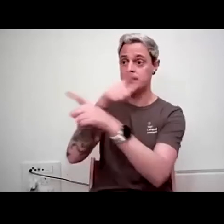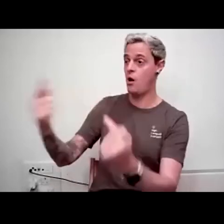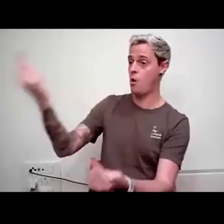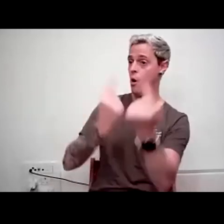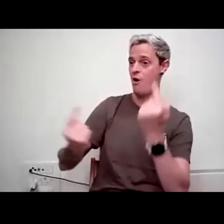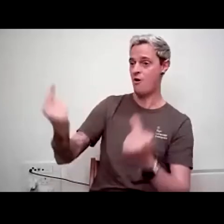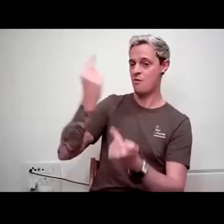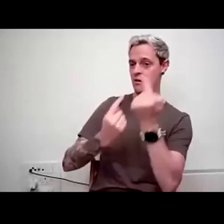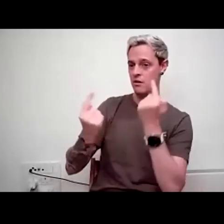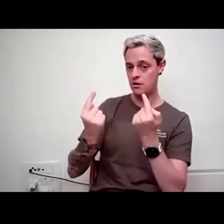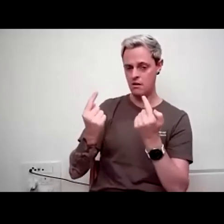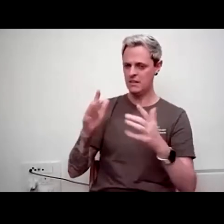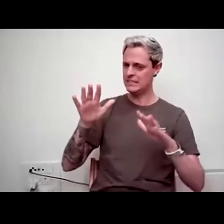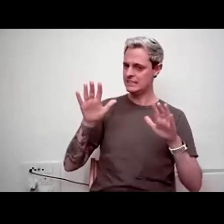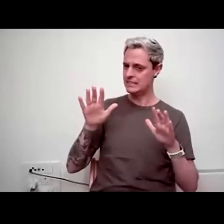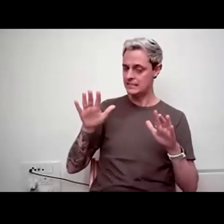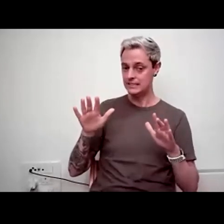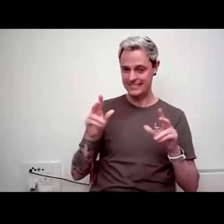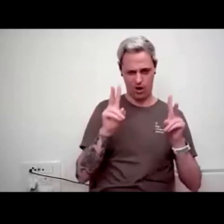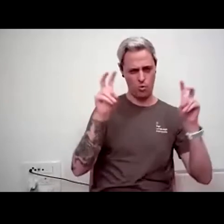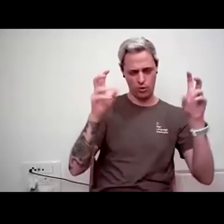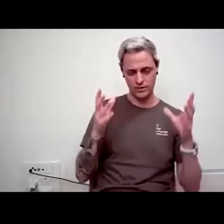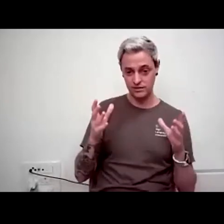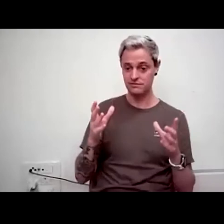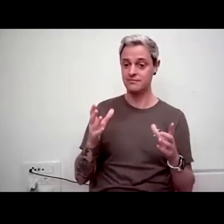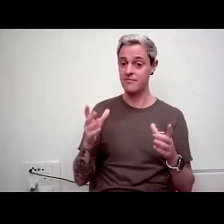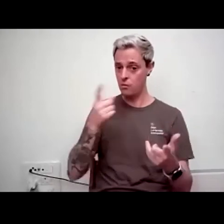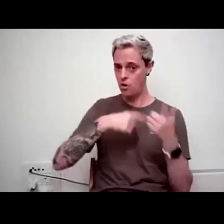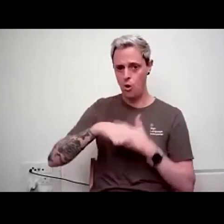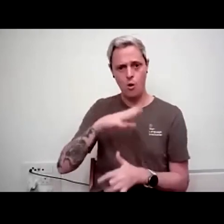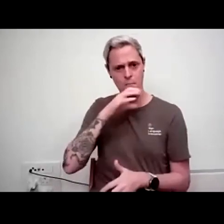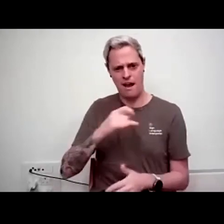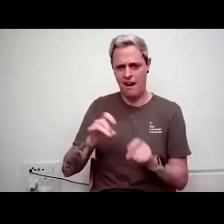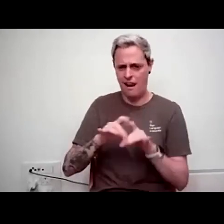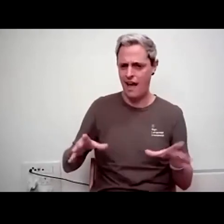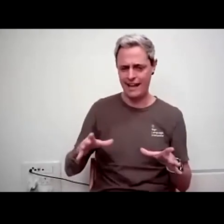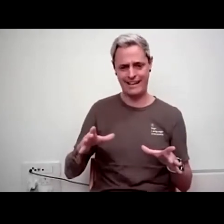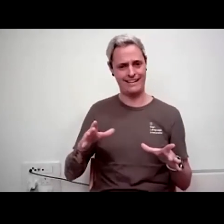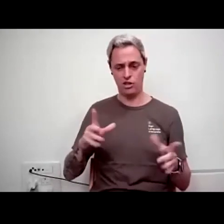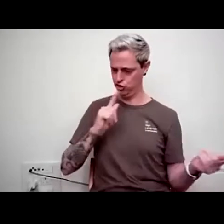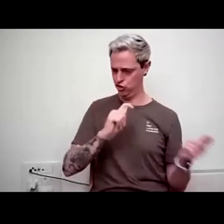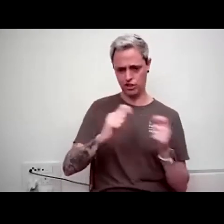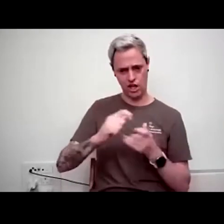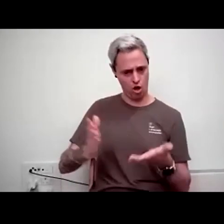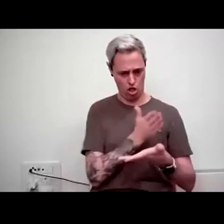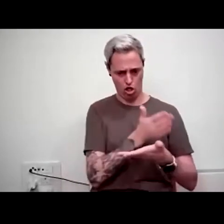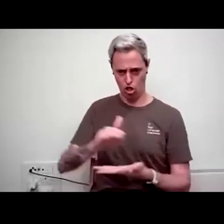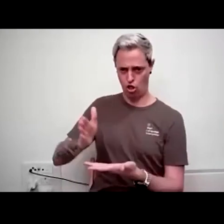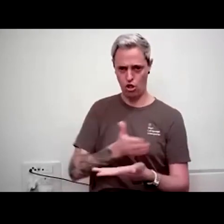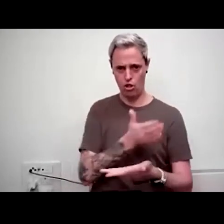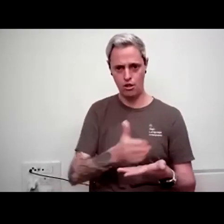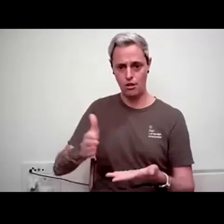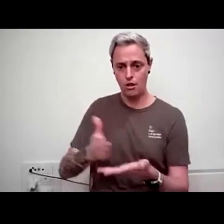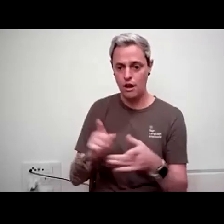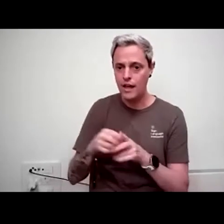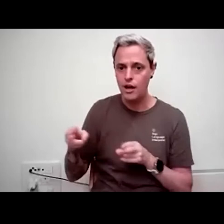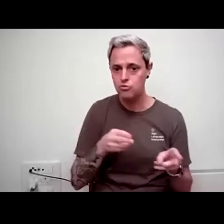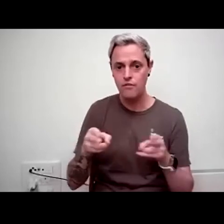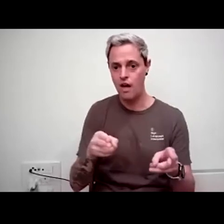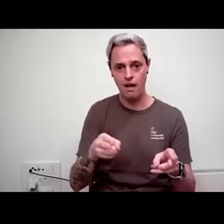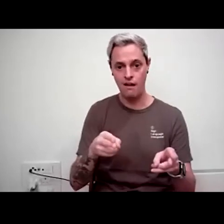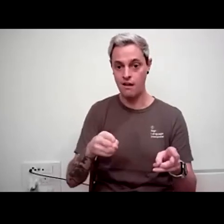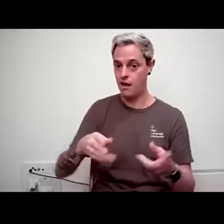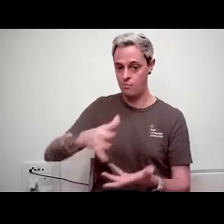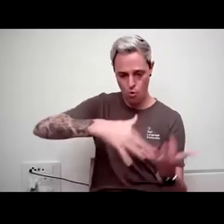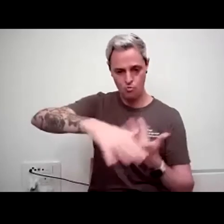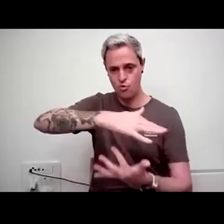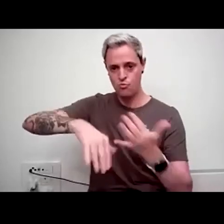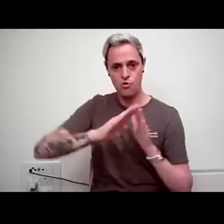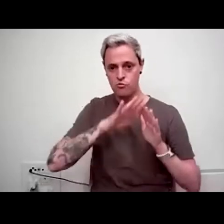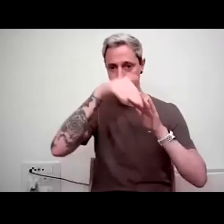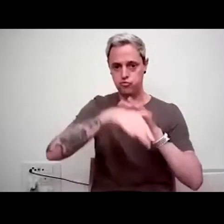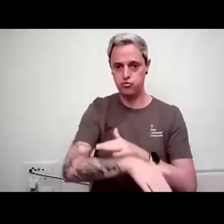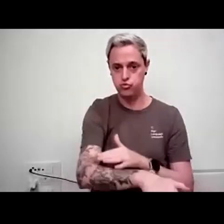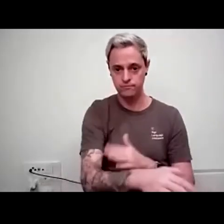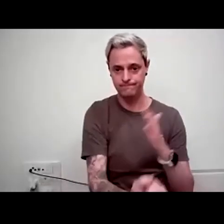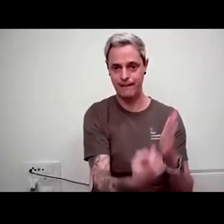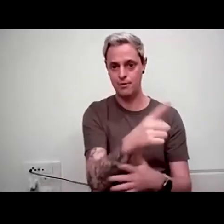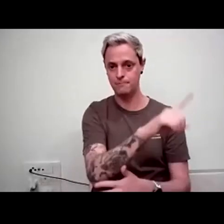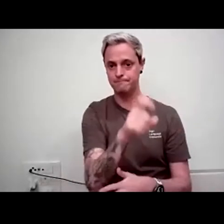that runs something like, and this is a quote again, “man's life is shifting and precarious thing. Our condition is like a swift river that never wants to stand still, but always rushes downhill.”